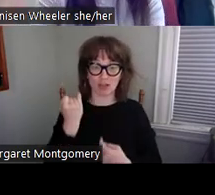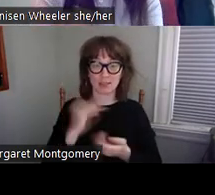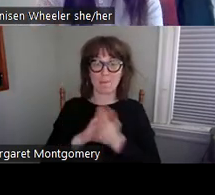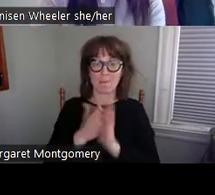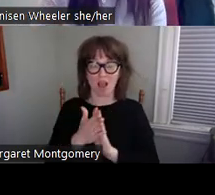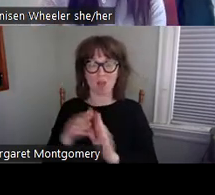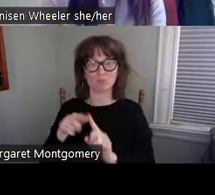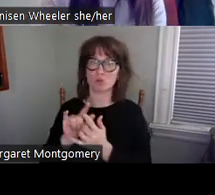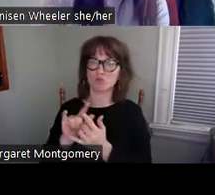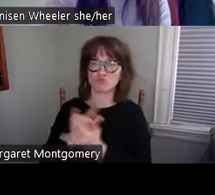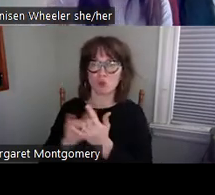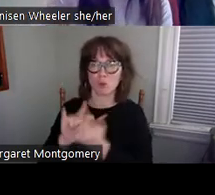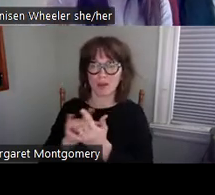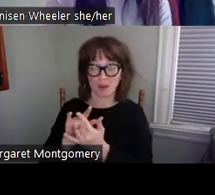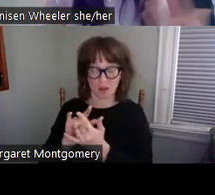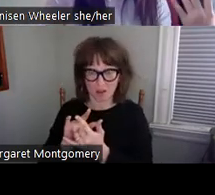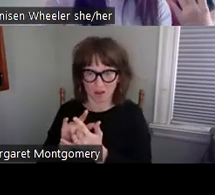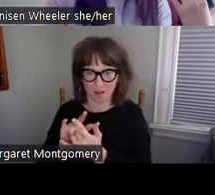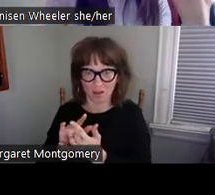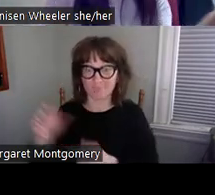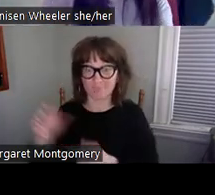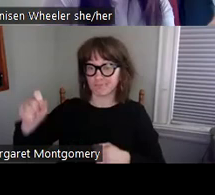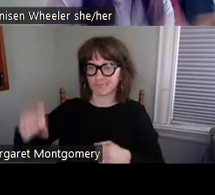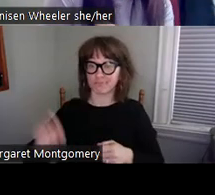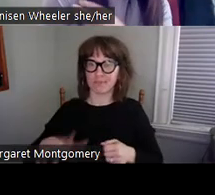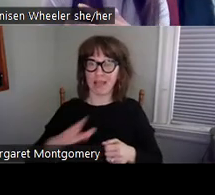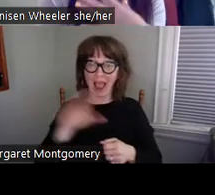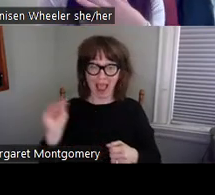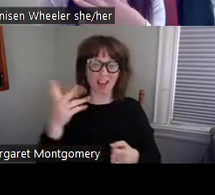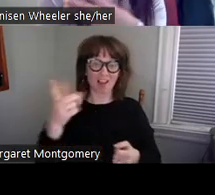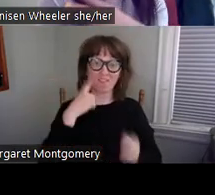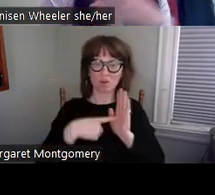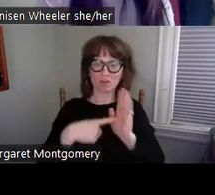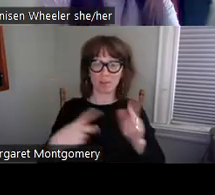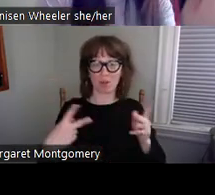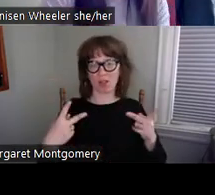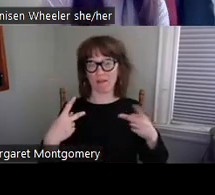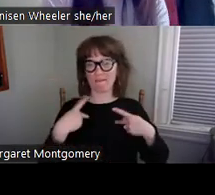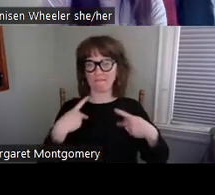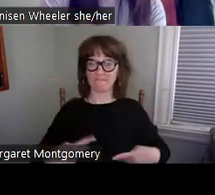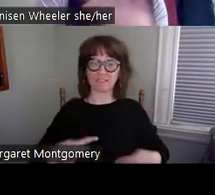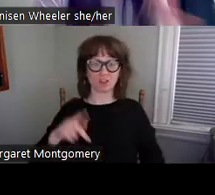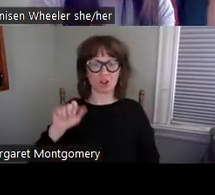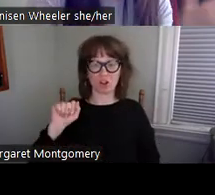education, like Oh, if someone pissed on me, I expect you to harm them physically or physically